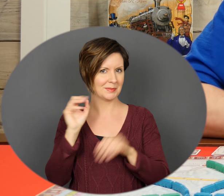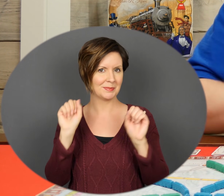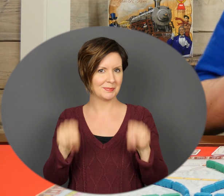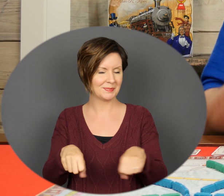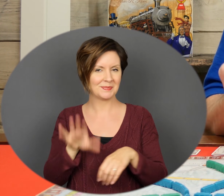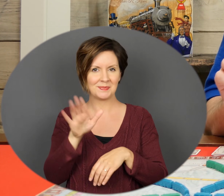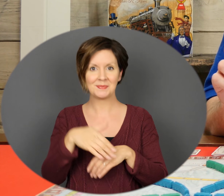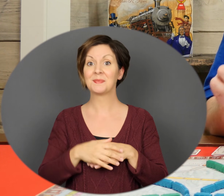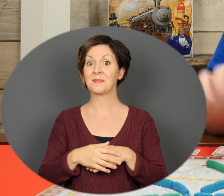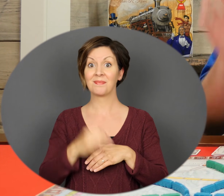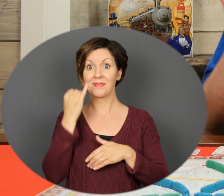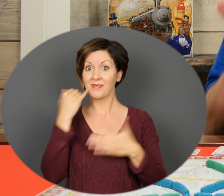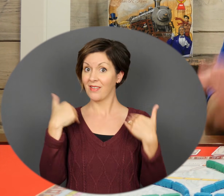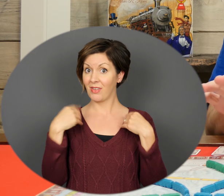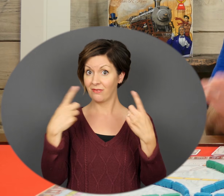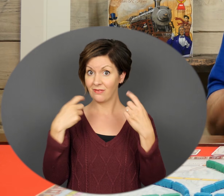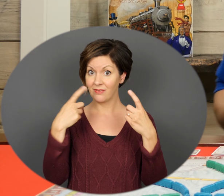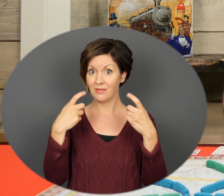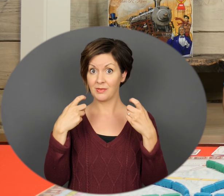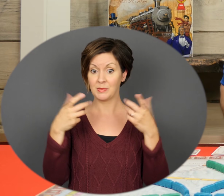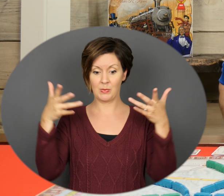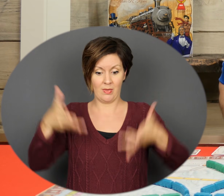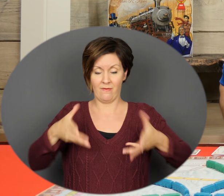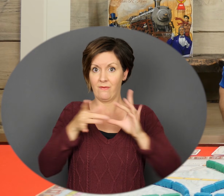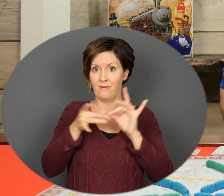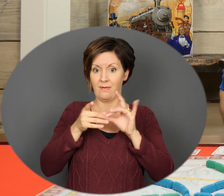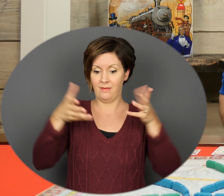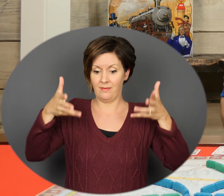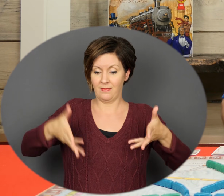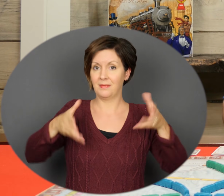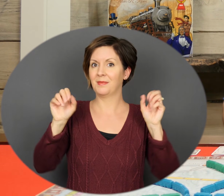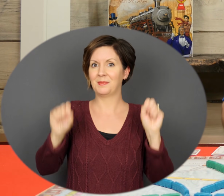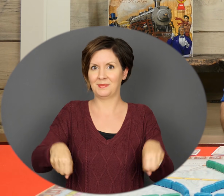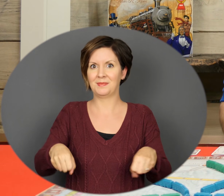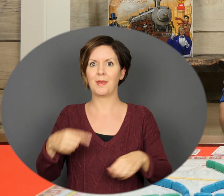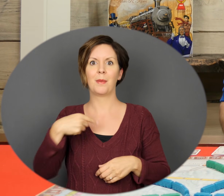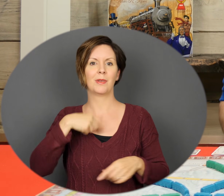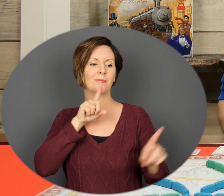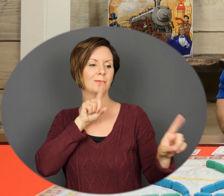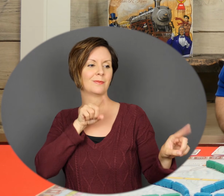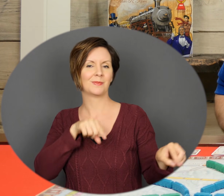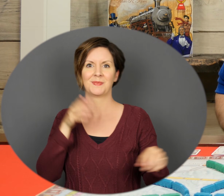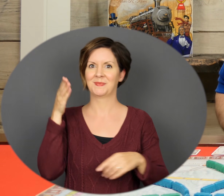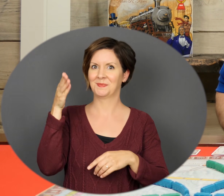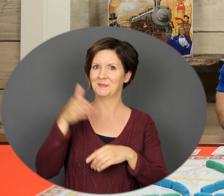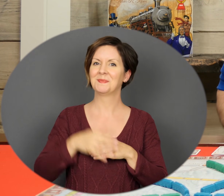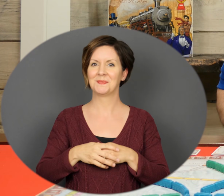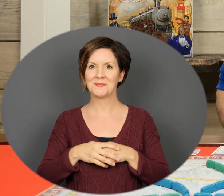but if you have any questions about anything that you saw here, don't hesitate to put them in the comments below and I'll gladly answer them as soon as I get